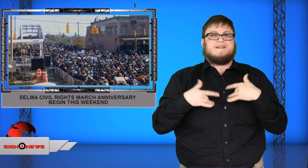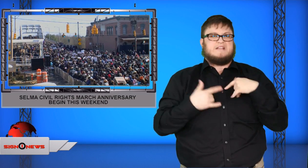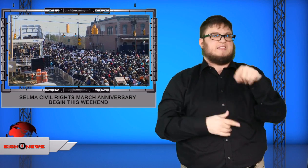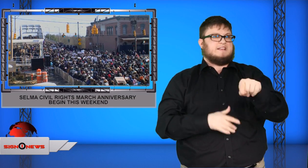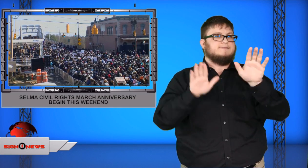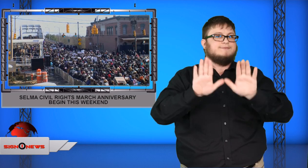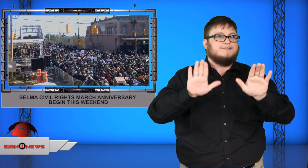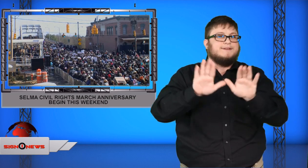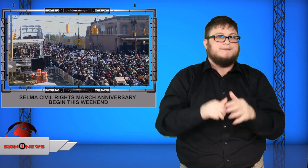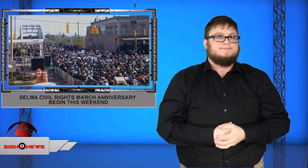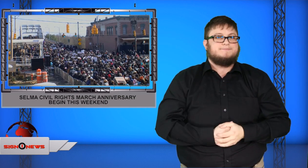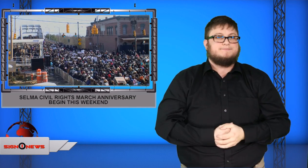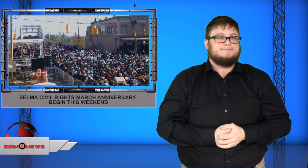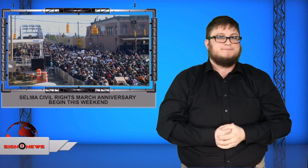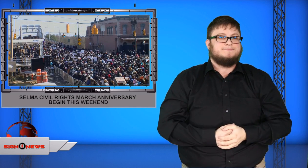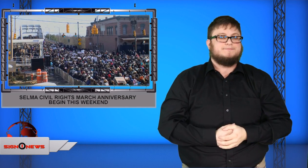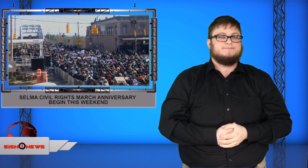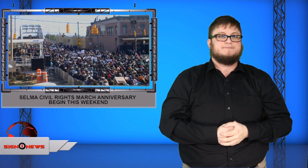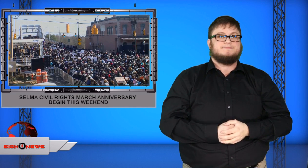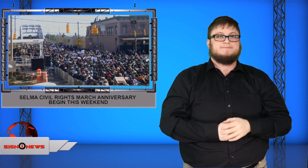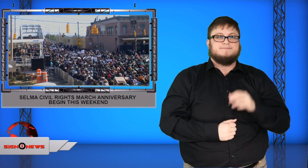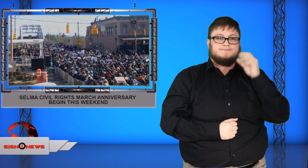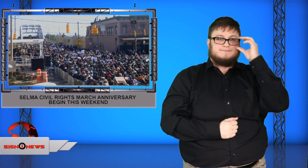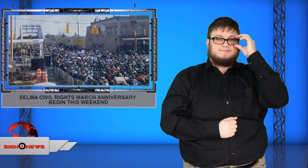of the event on Sunday.